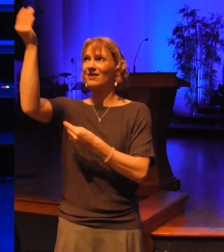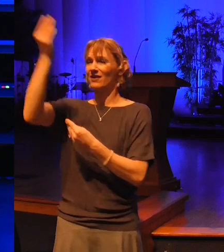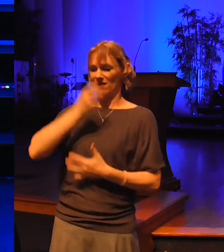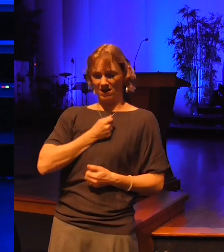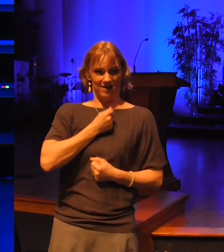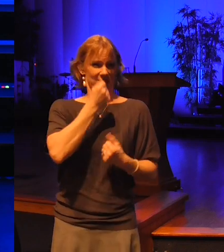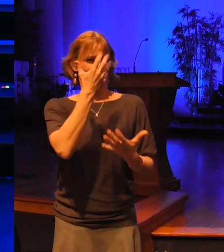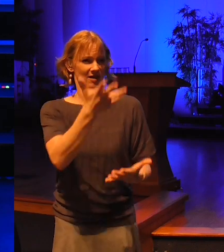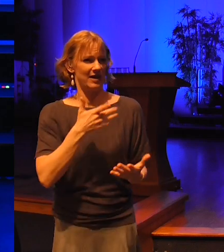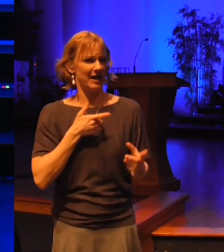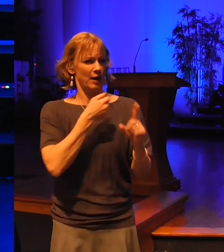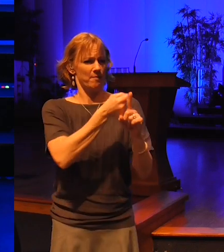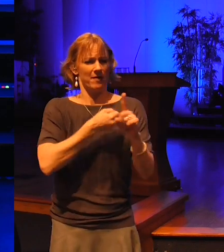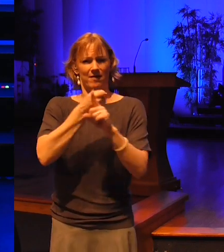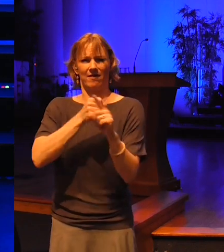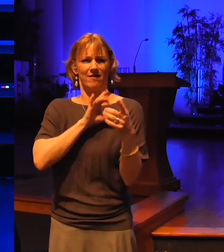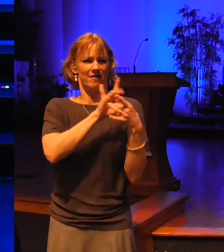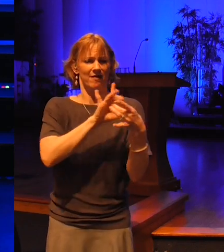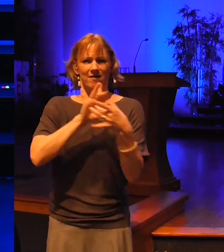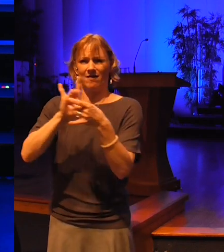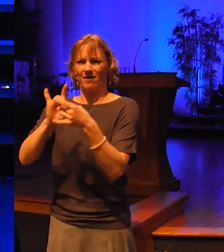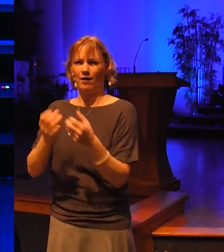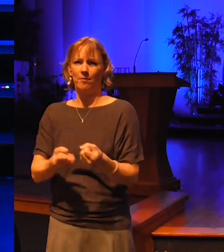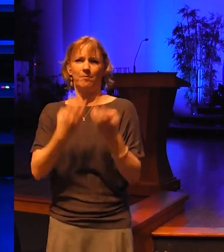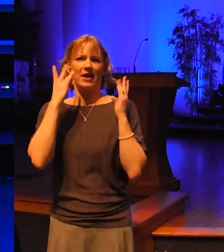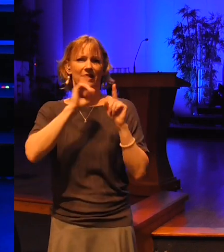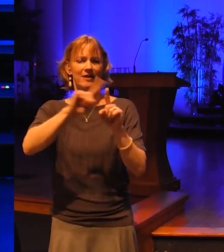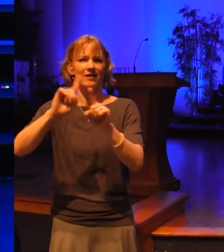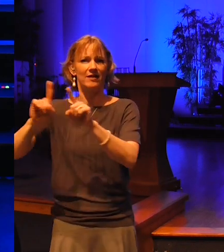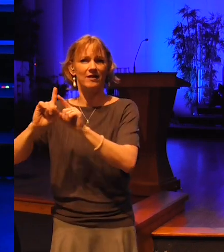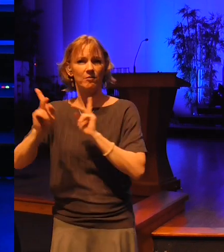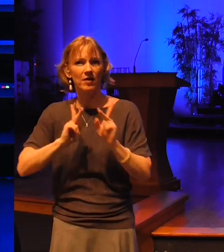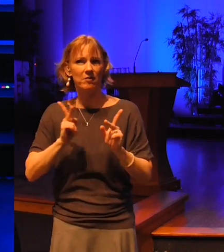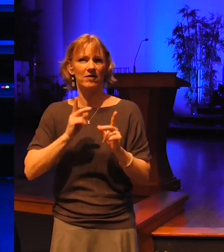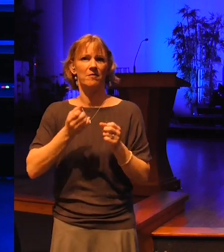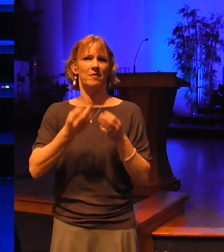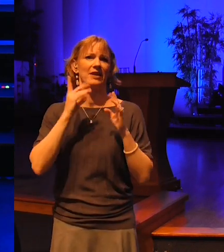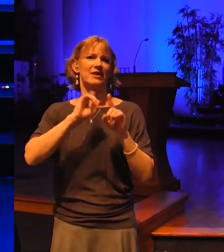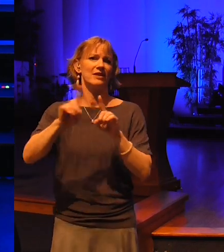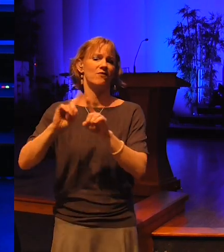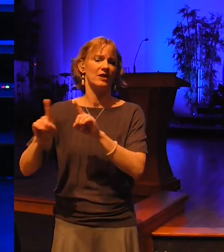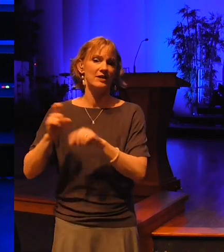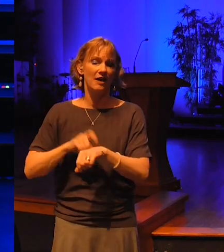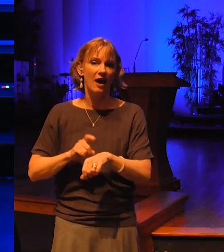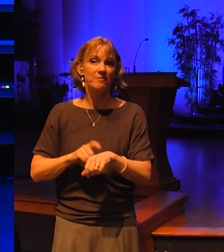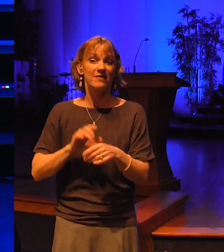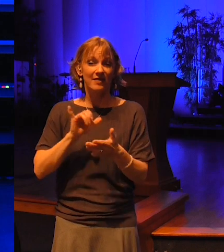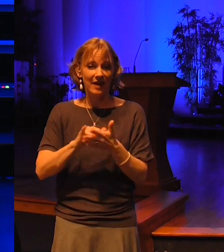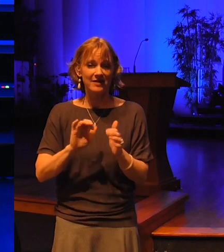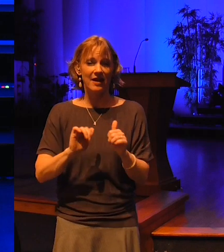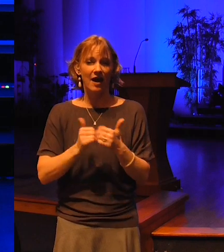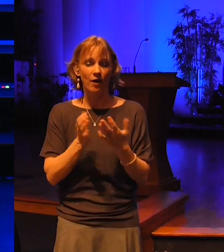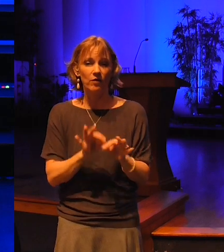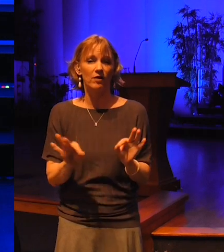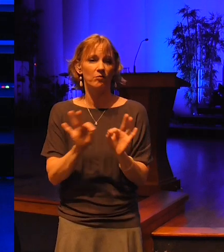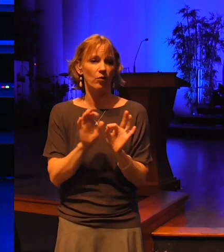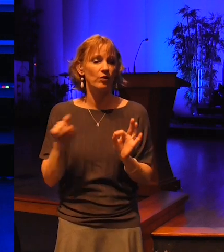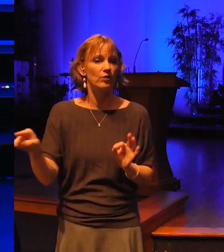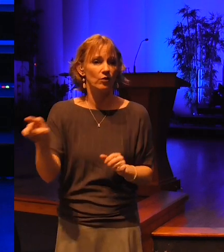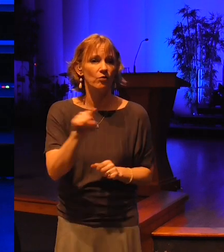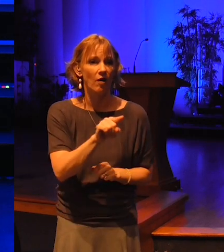different people at so many different times that's how important you are another way to live the